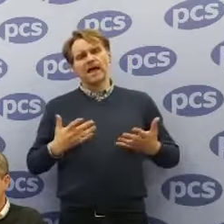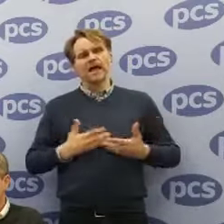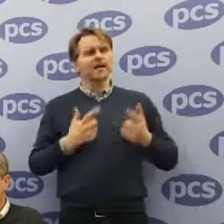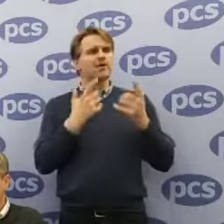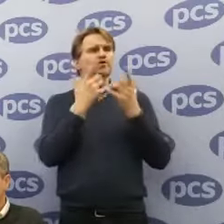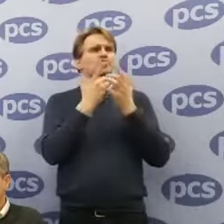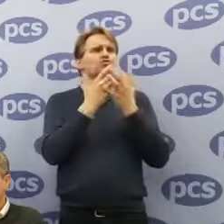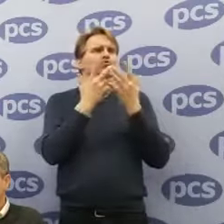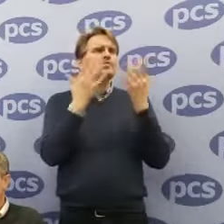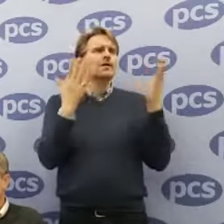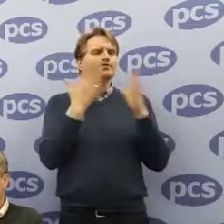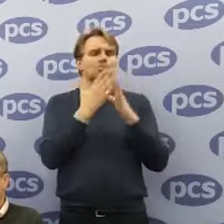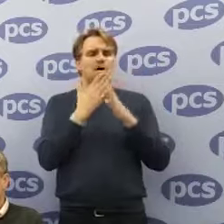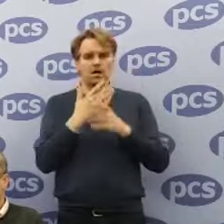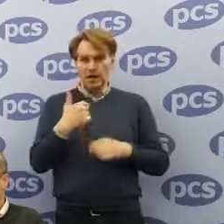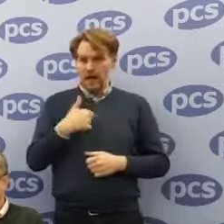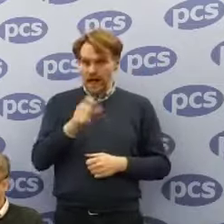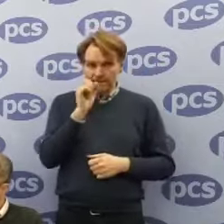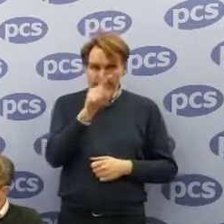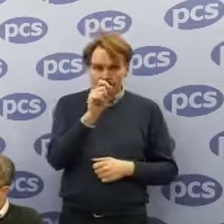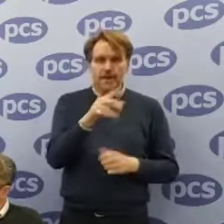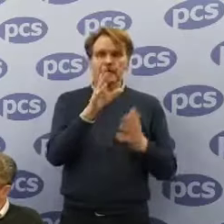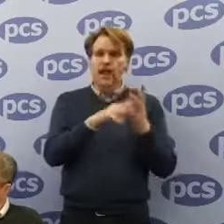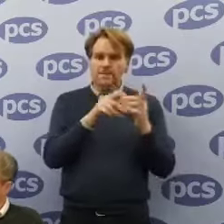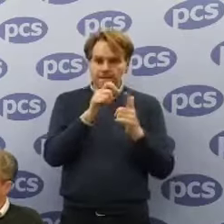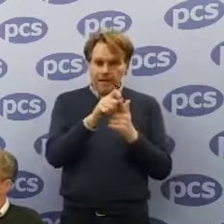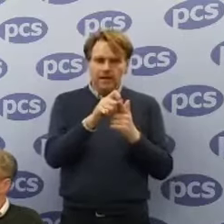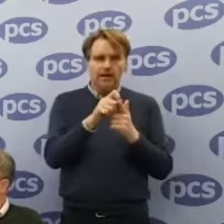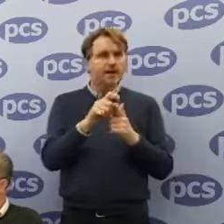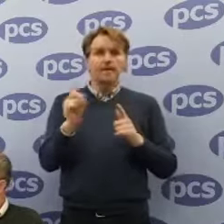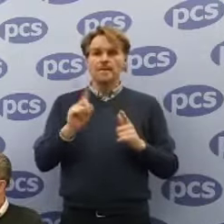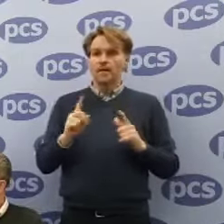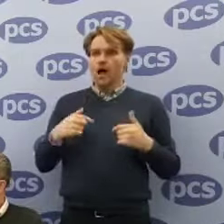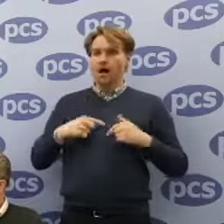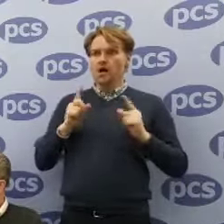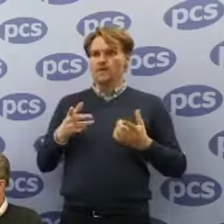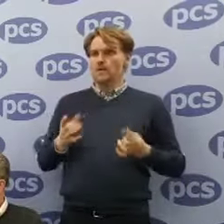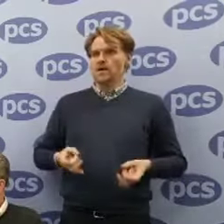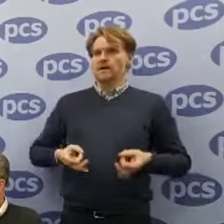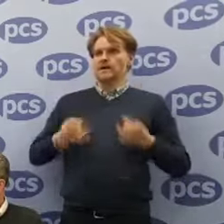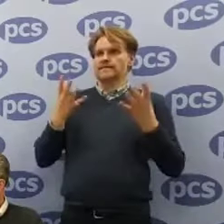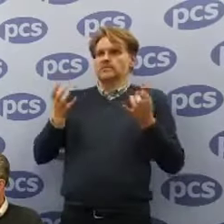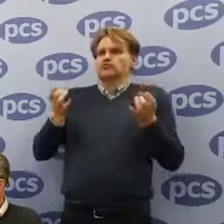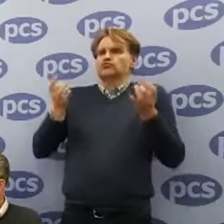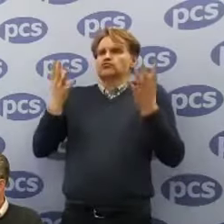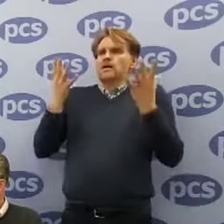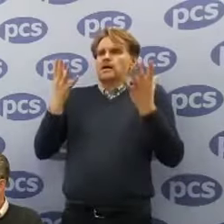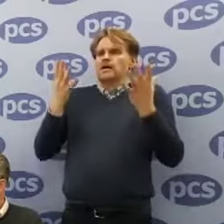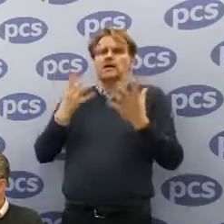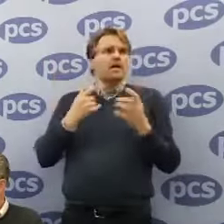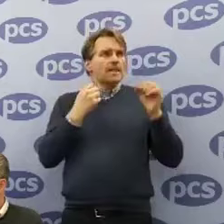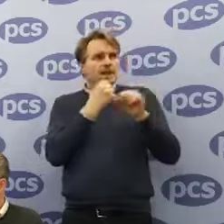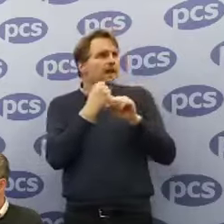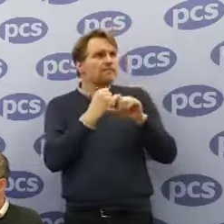it will do any good, people can't afford to go on strike how do you expect the government to listen to our needs when they have Brexit to sort out we are